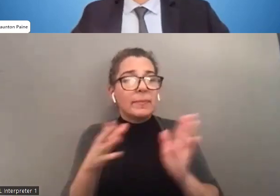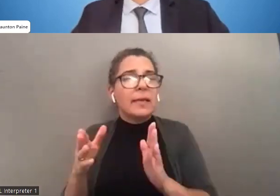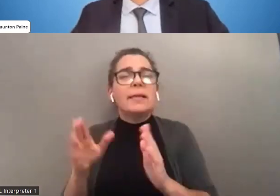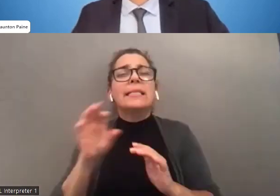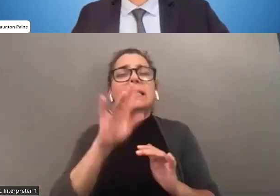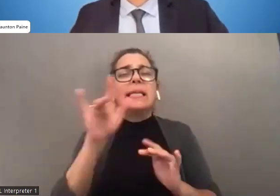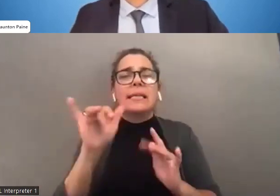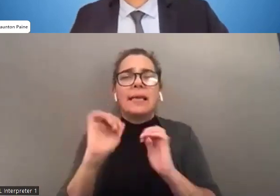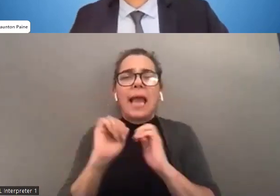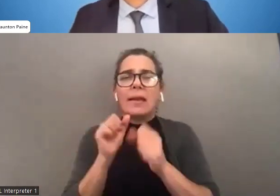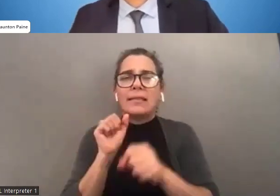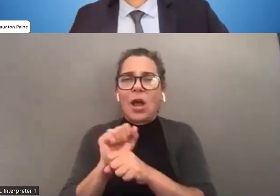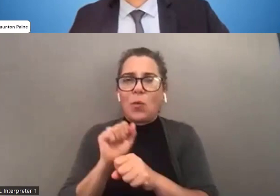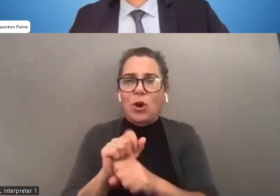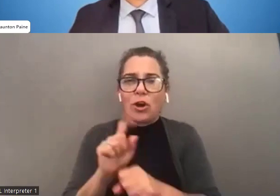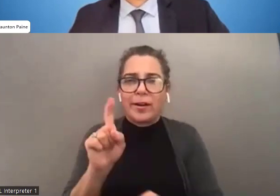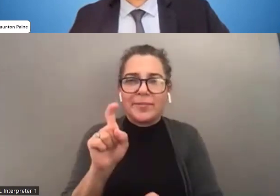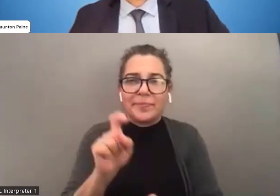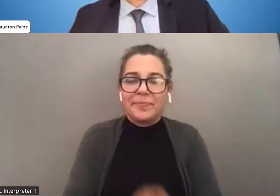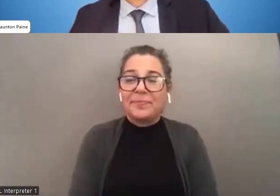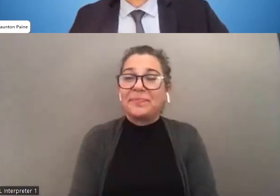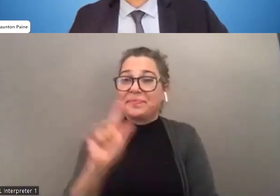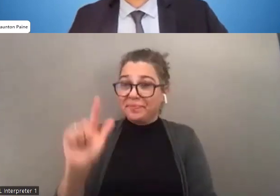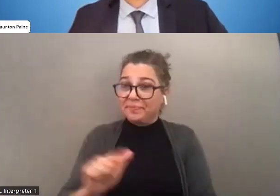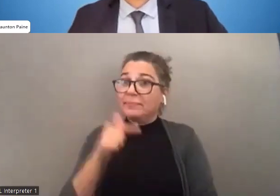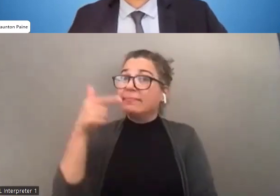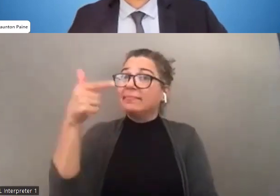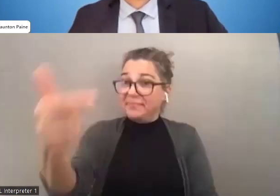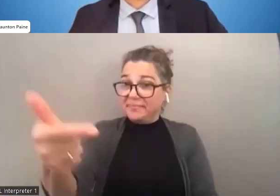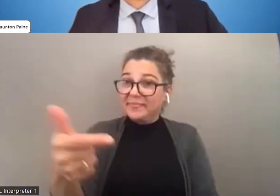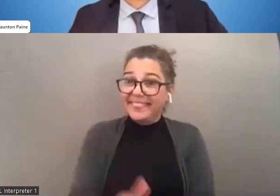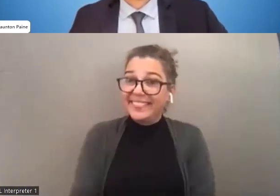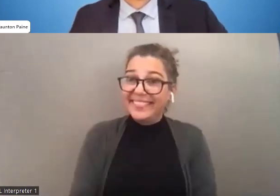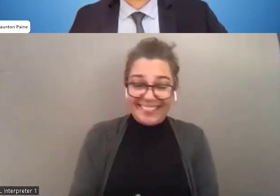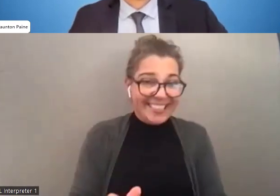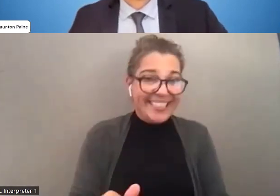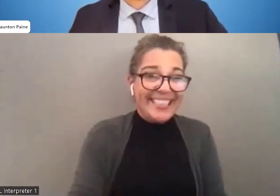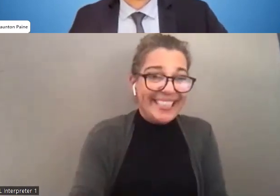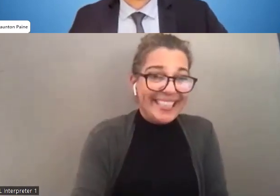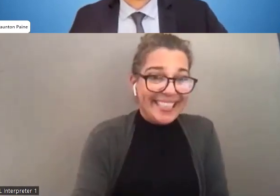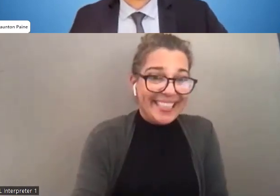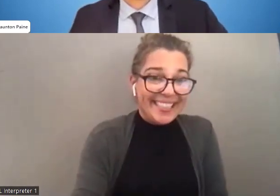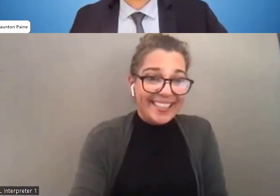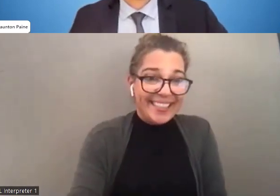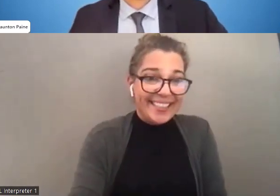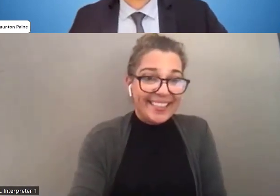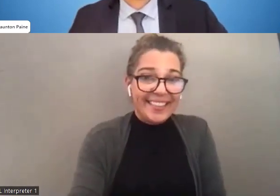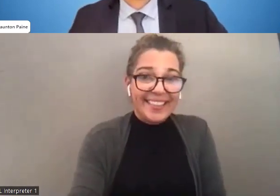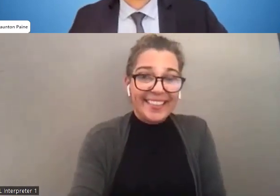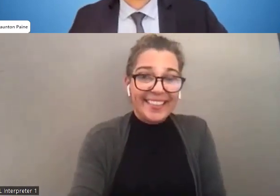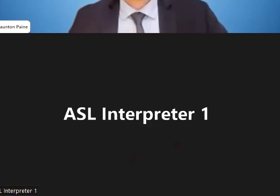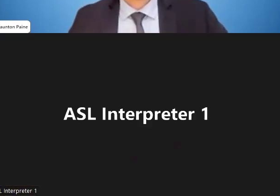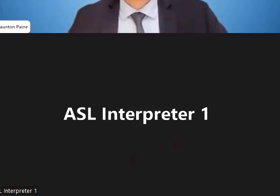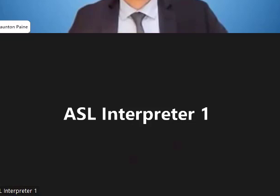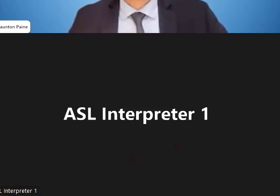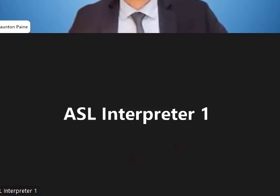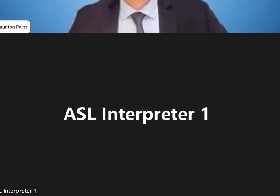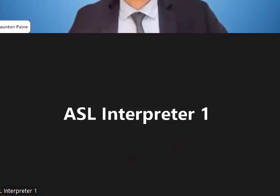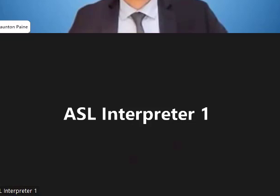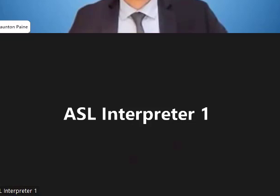Cindy Danielson: Sure, happy to explain that. And this will be different than what happens now with resource sharing plans, this will be a new part of the application